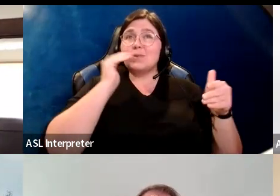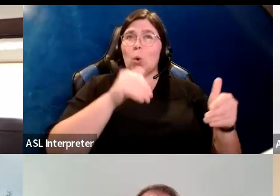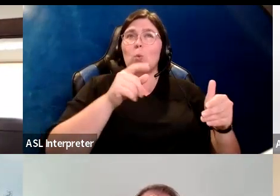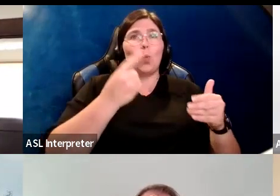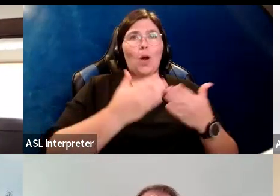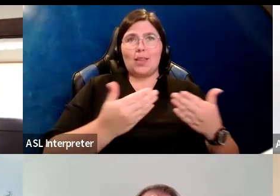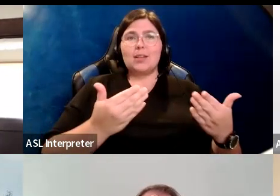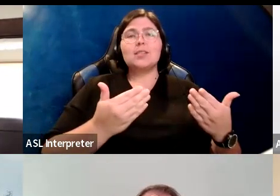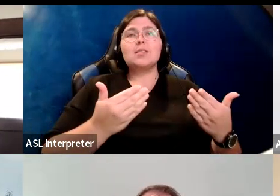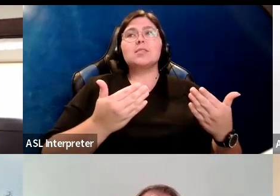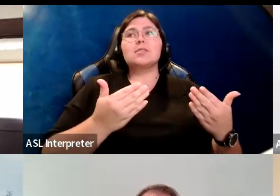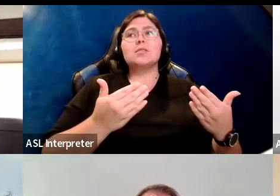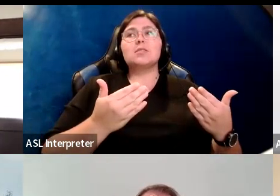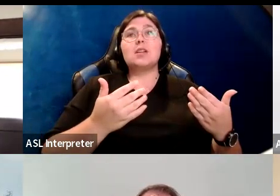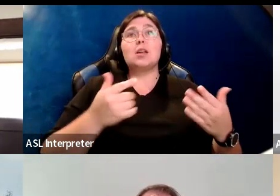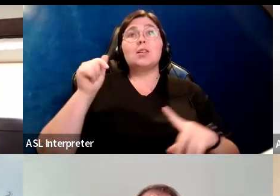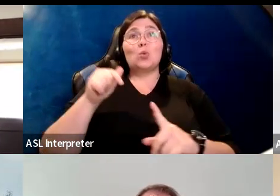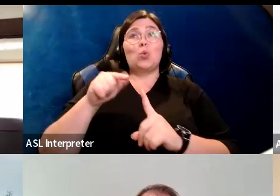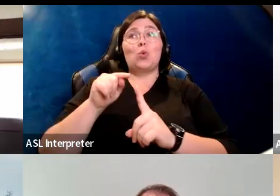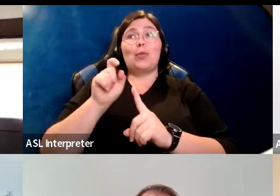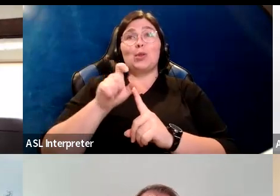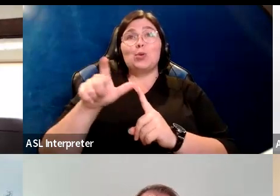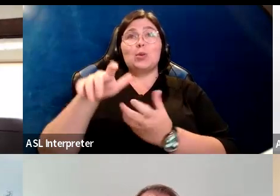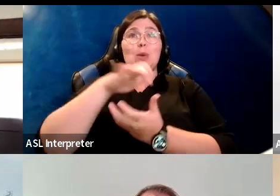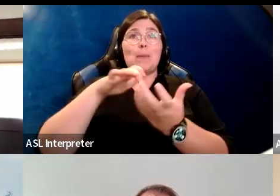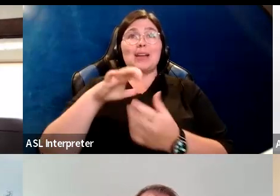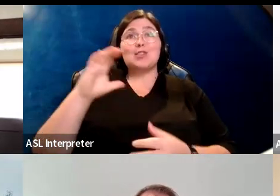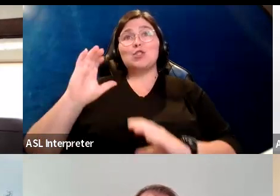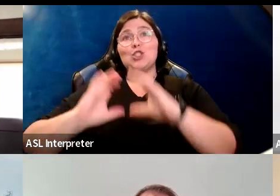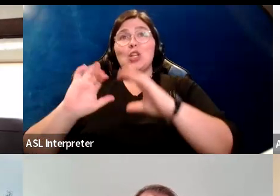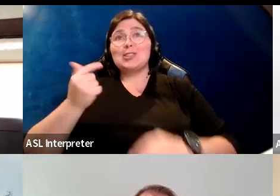But I think the tool, which has been a mix of ChatGPT 4,